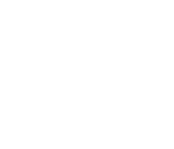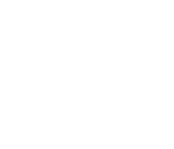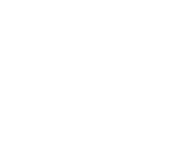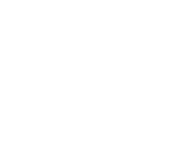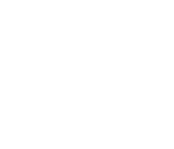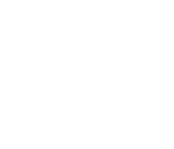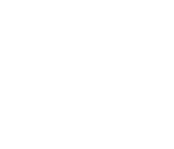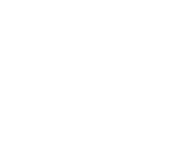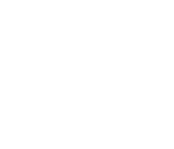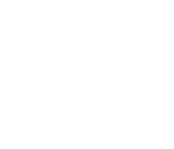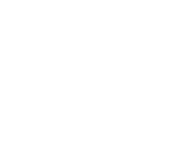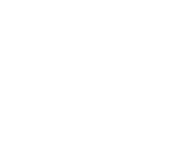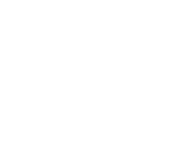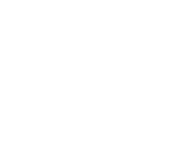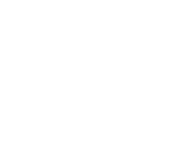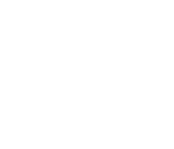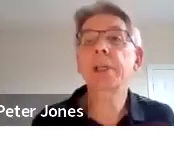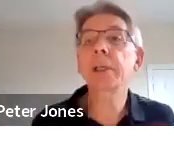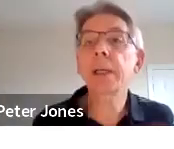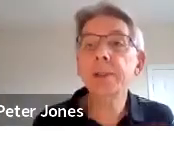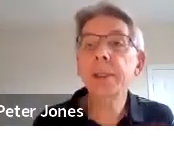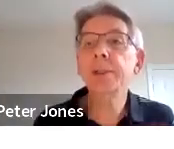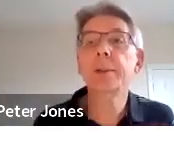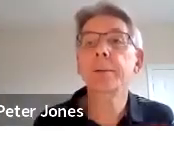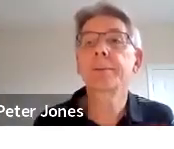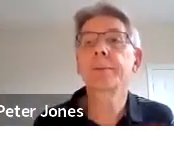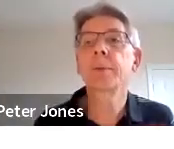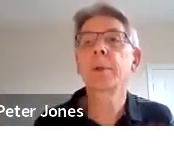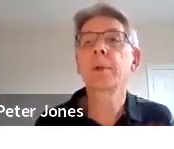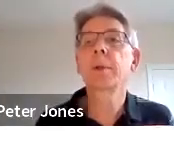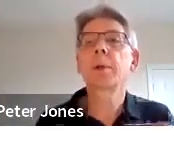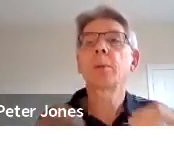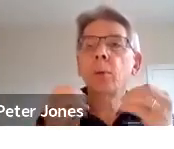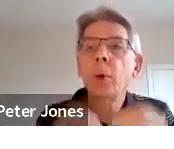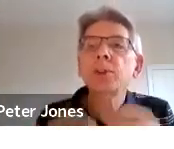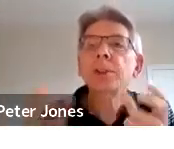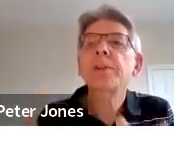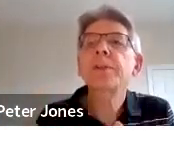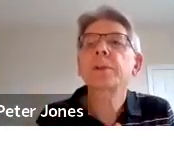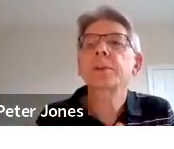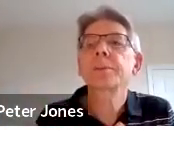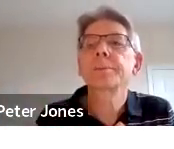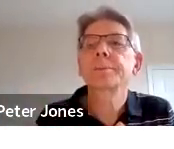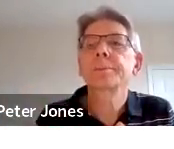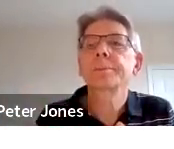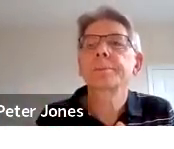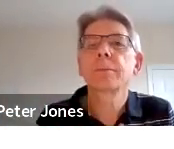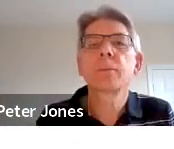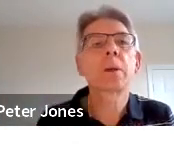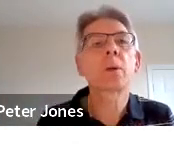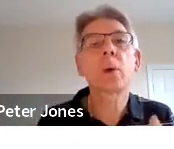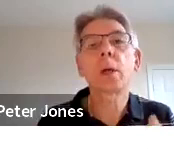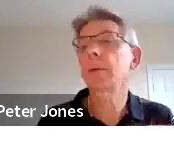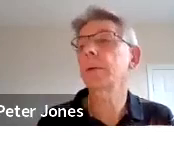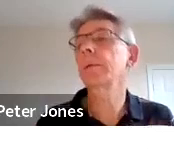annual action Animals and humans both have a foundation of signalising zation,